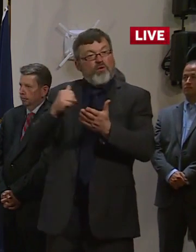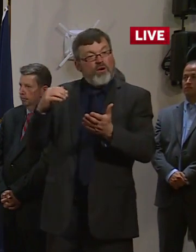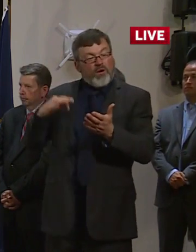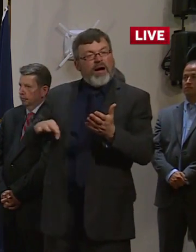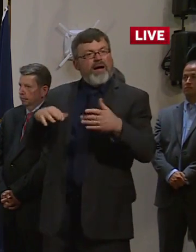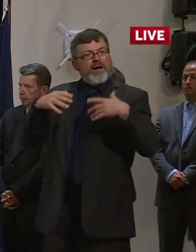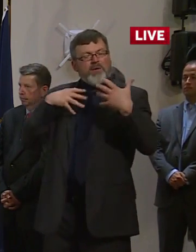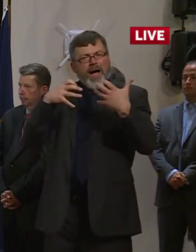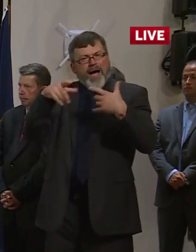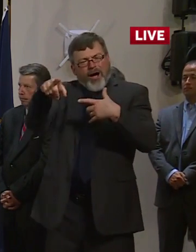EVERYDAY VERMONTERS.